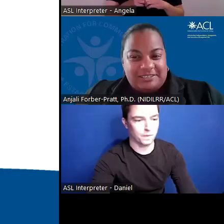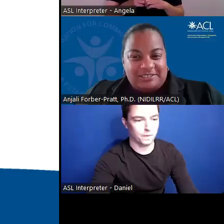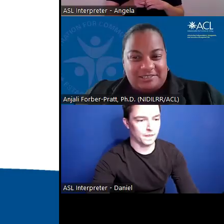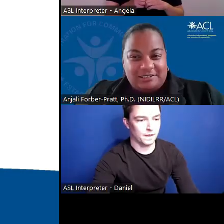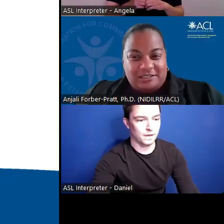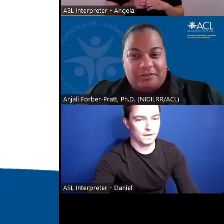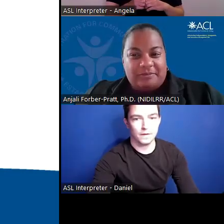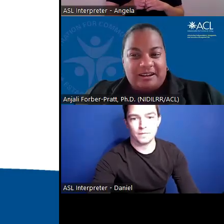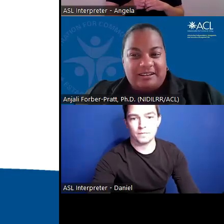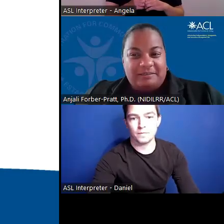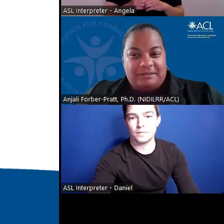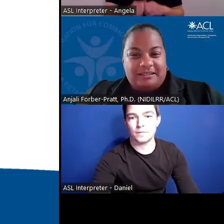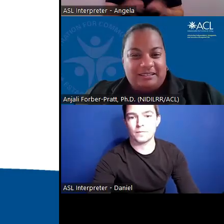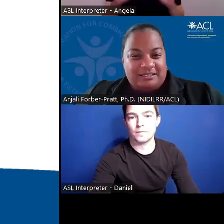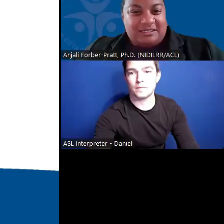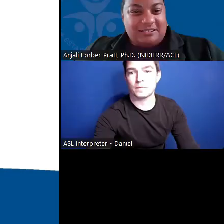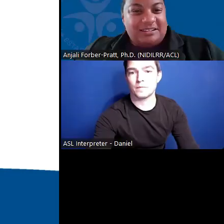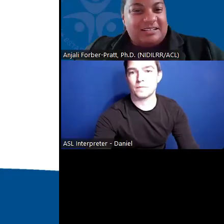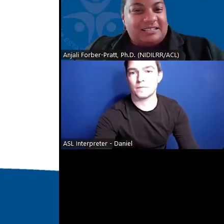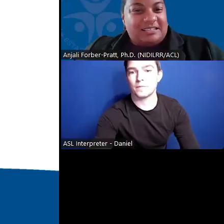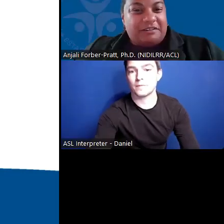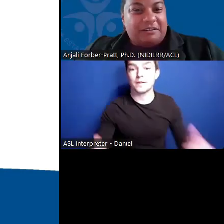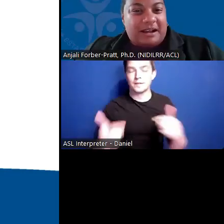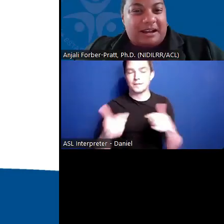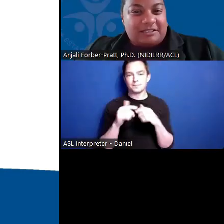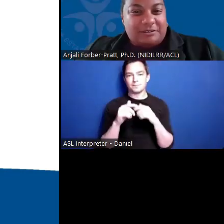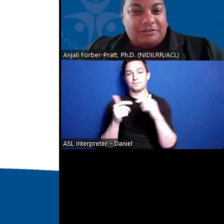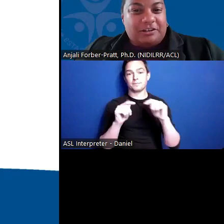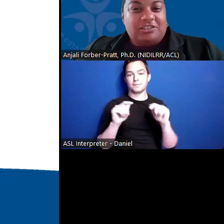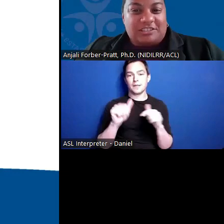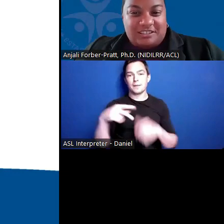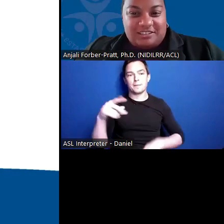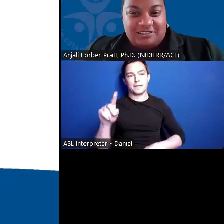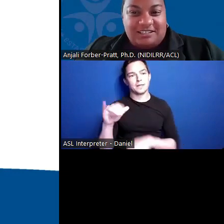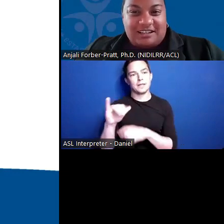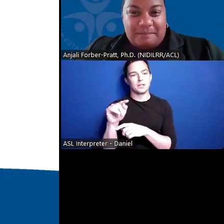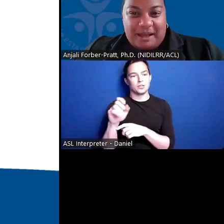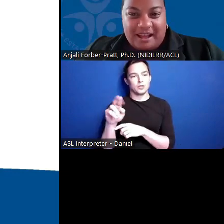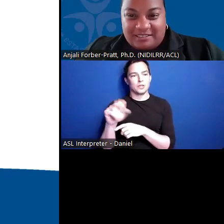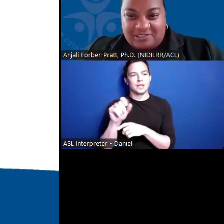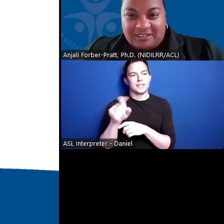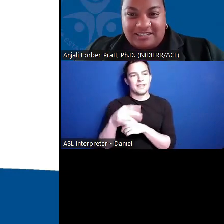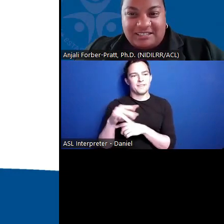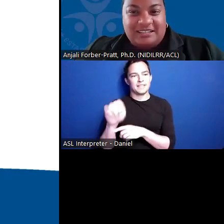introduce former AAPD intern, Stephanie Picazo, who graciously agreed to come back to join us